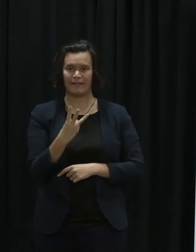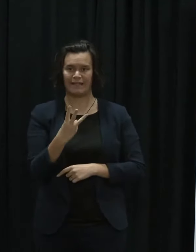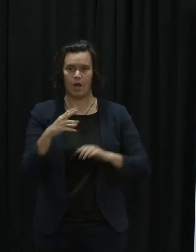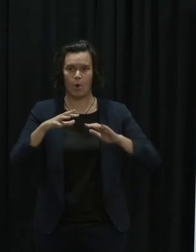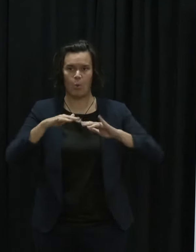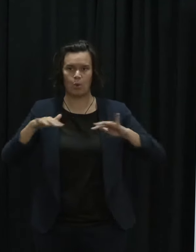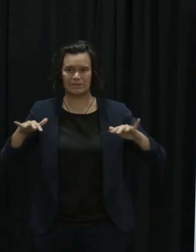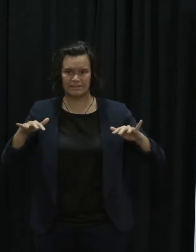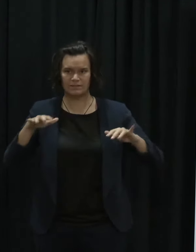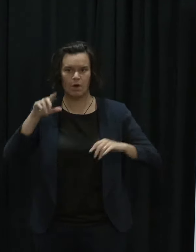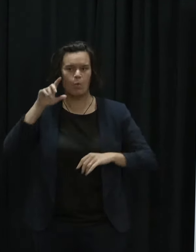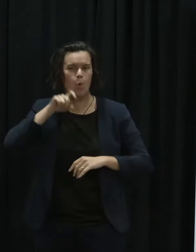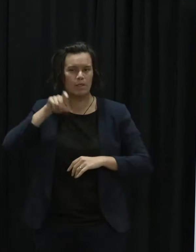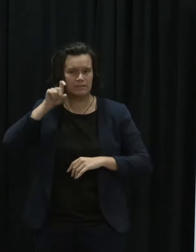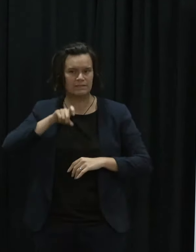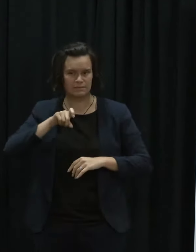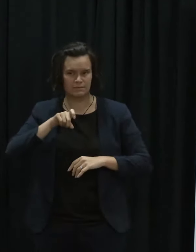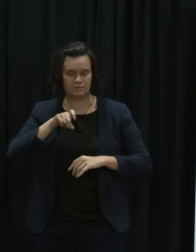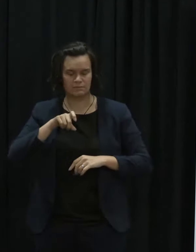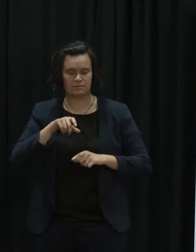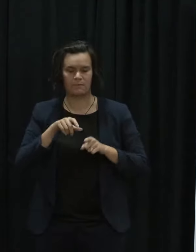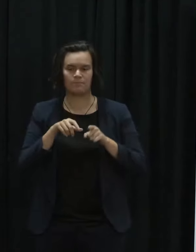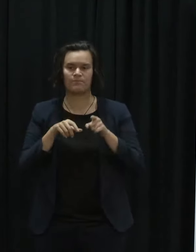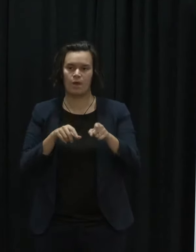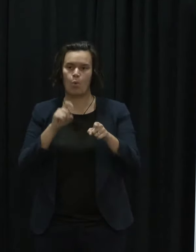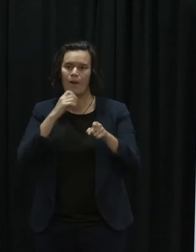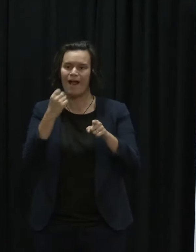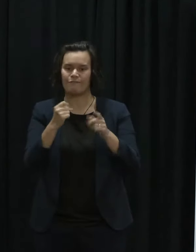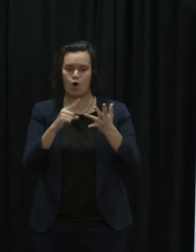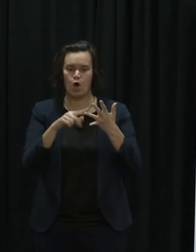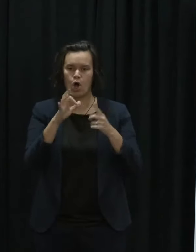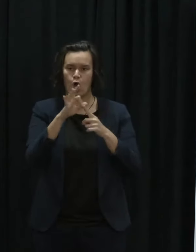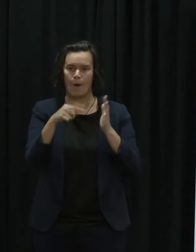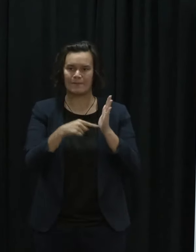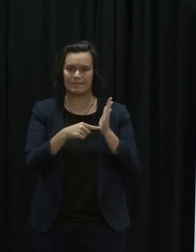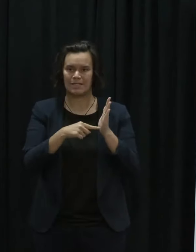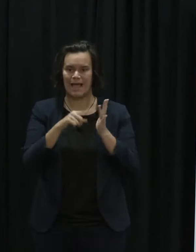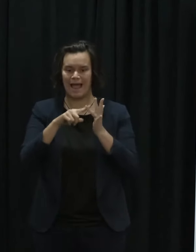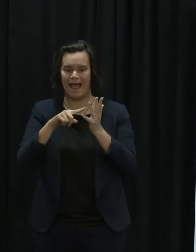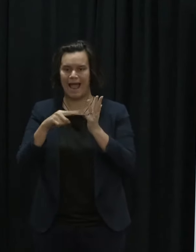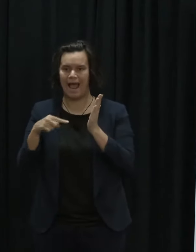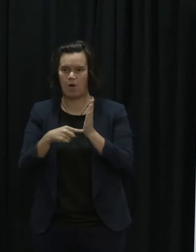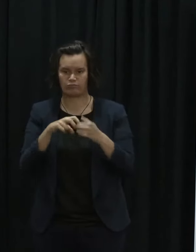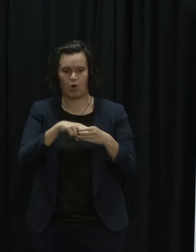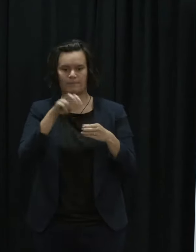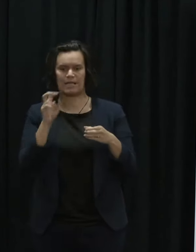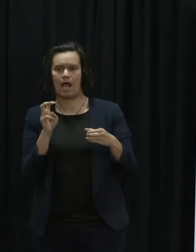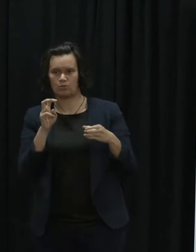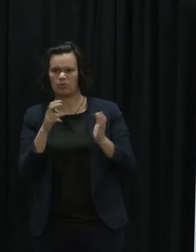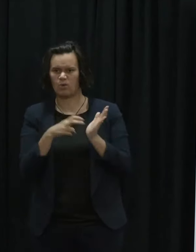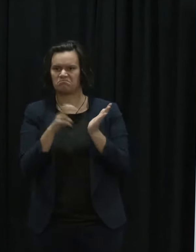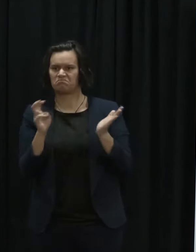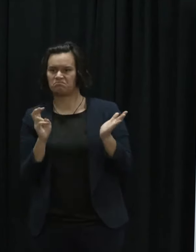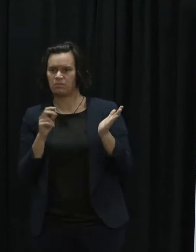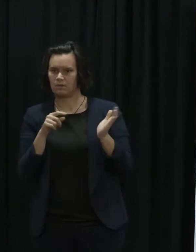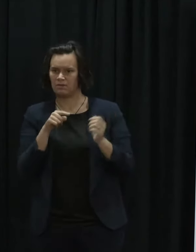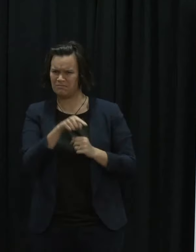Once the government only announced it was walking away